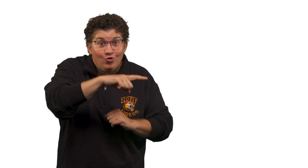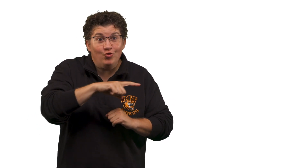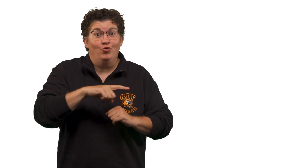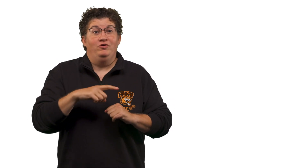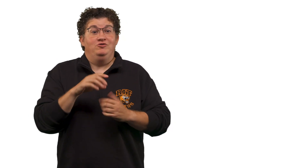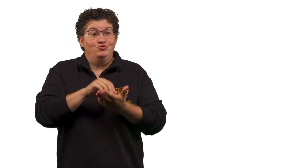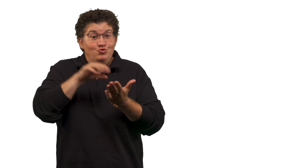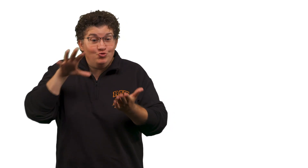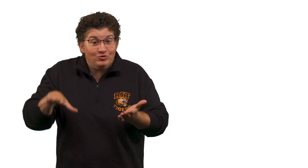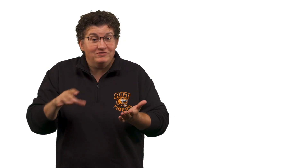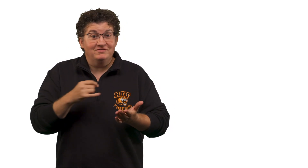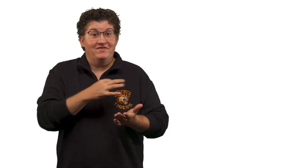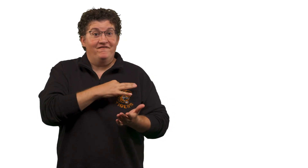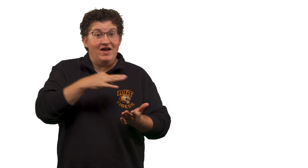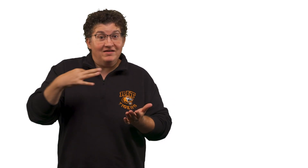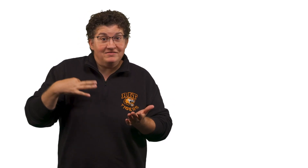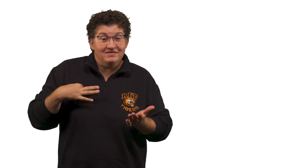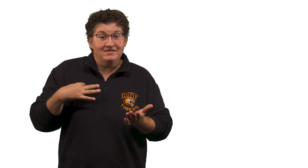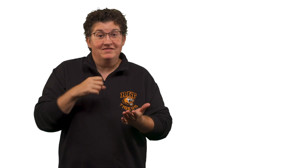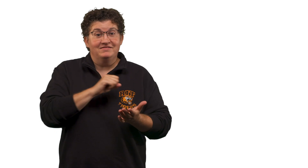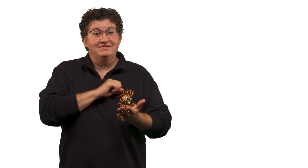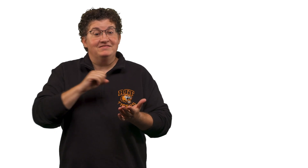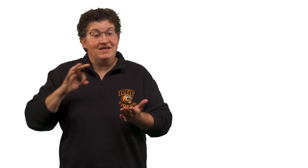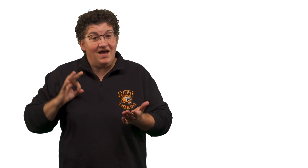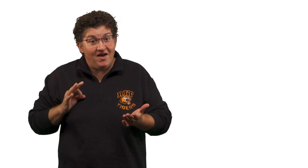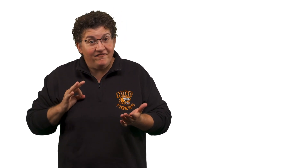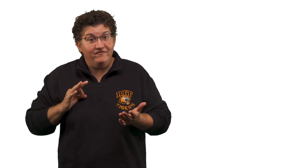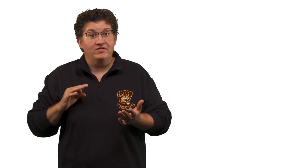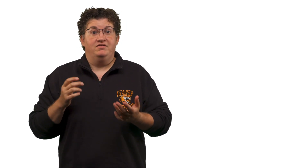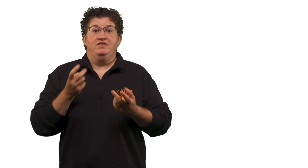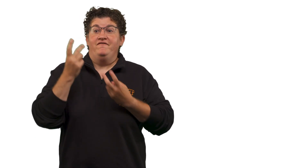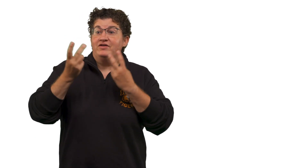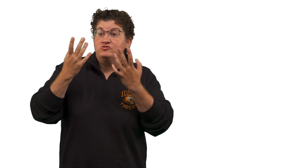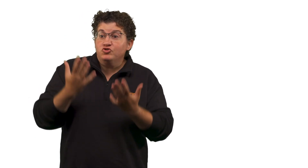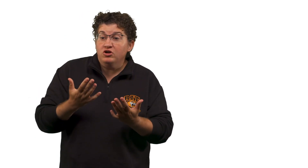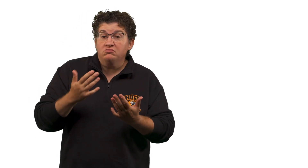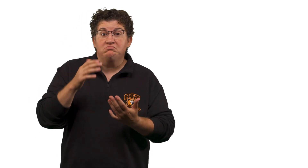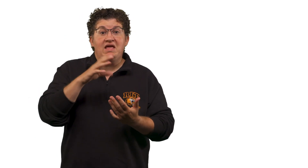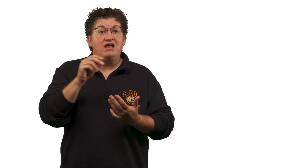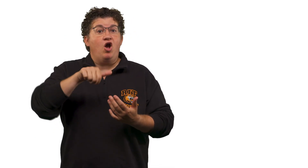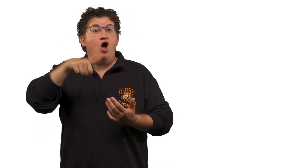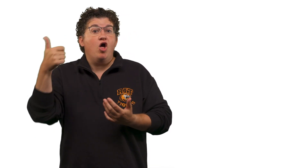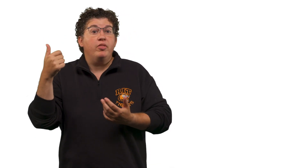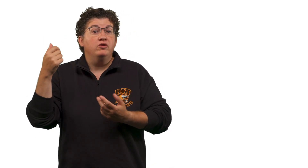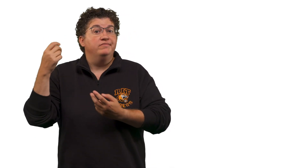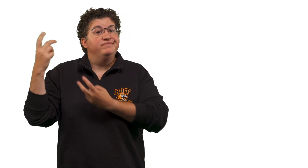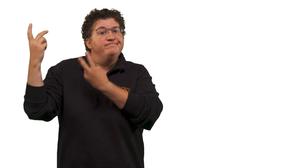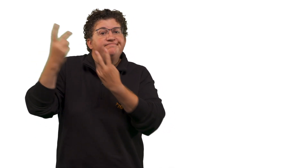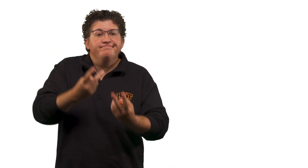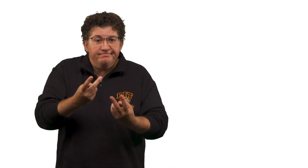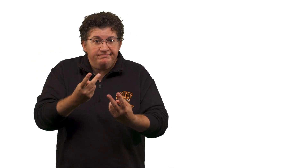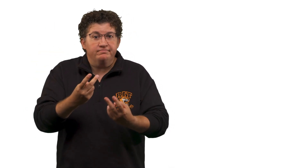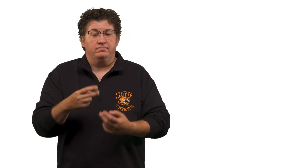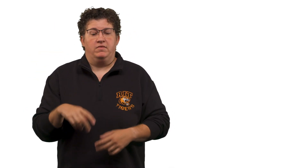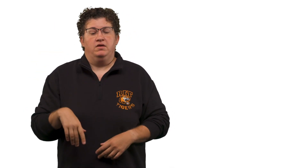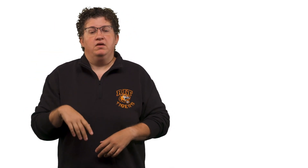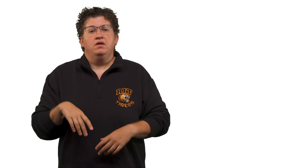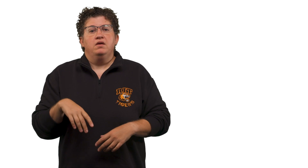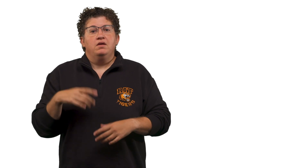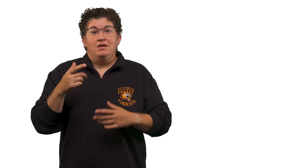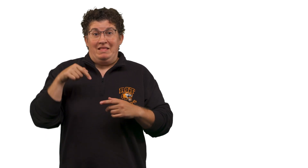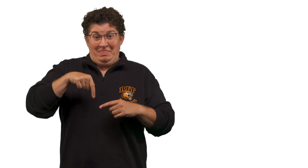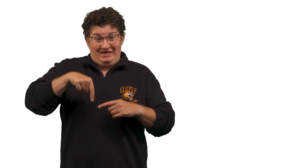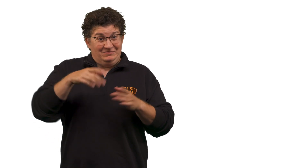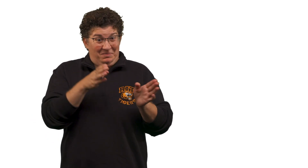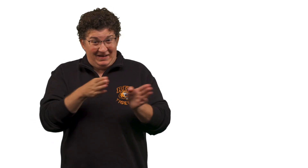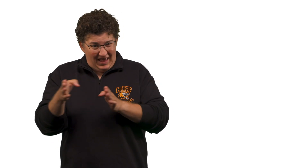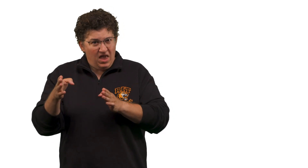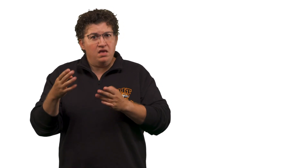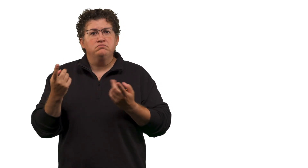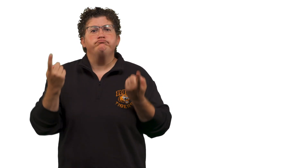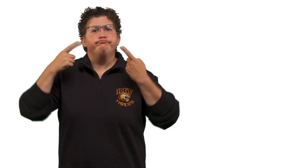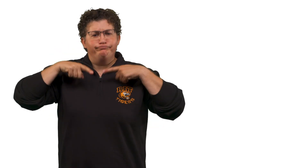the health and safety of our students, faculty, staff, visitors, and other invited guests.